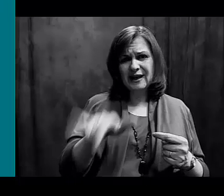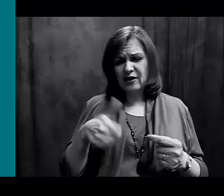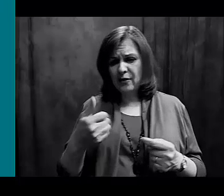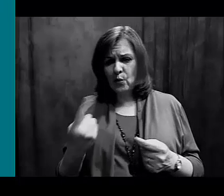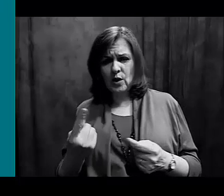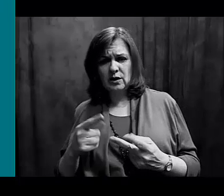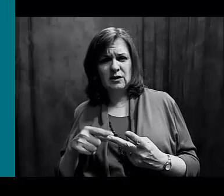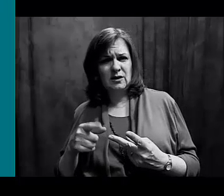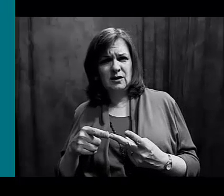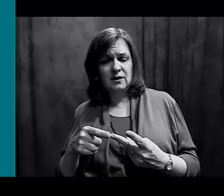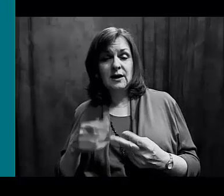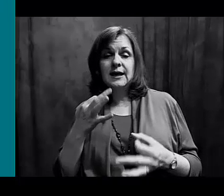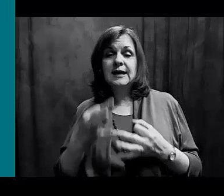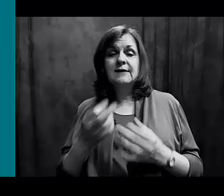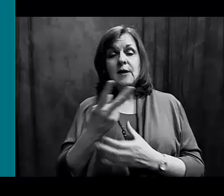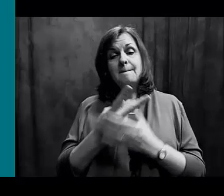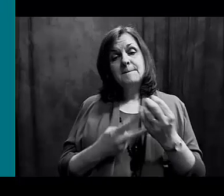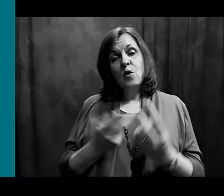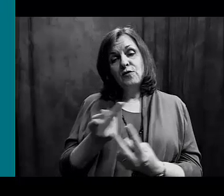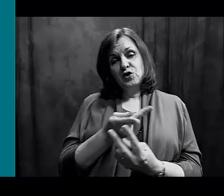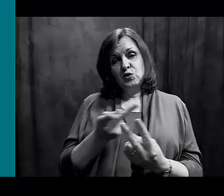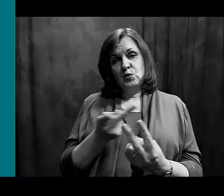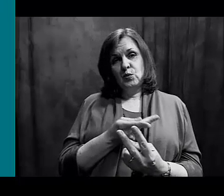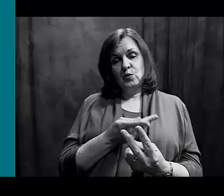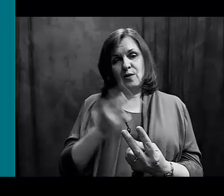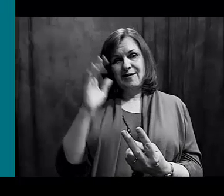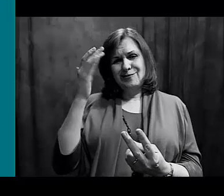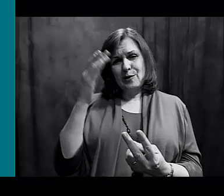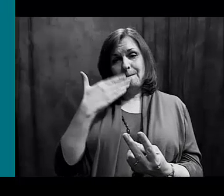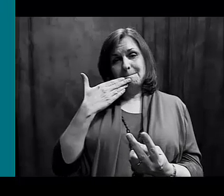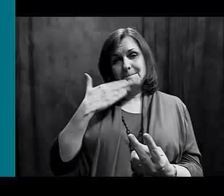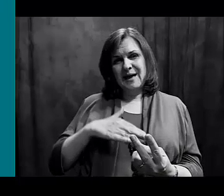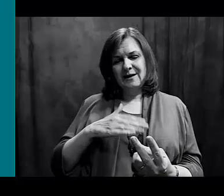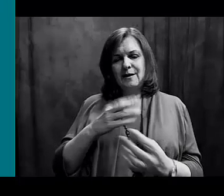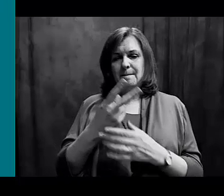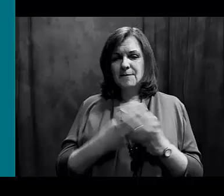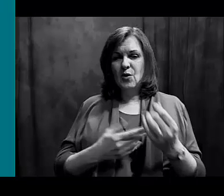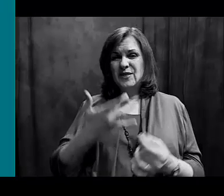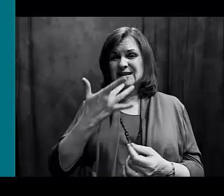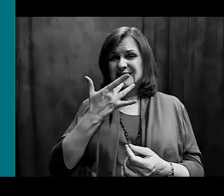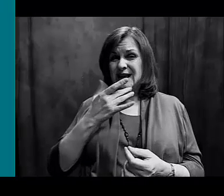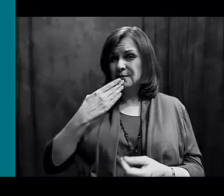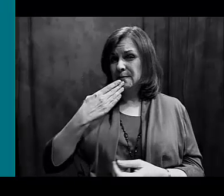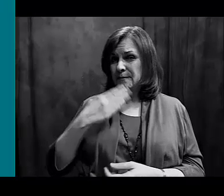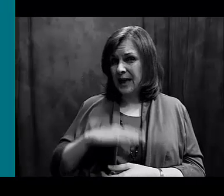well if you both look bad and both taste bad